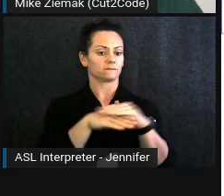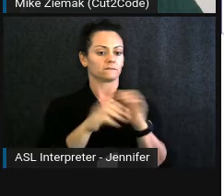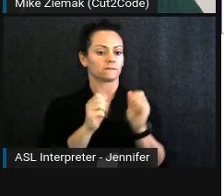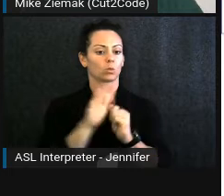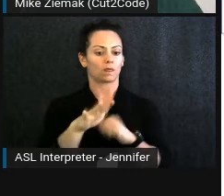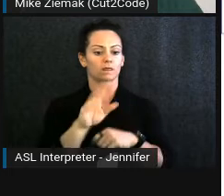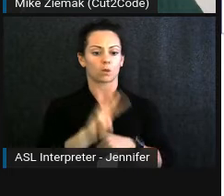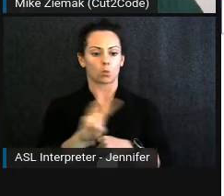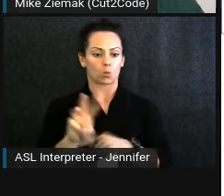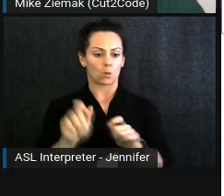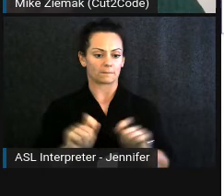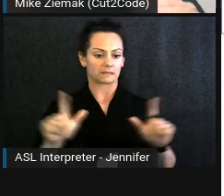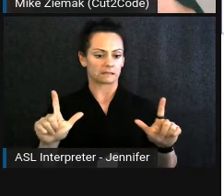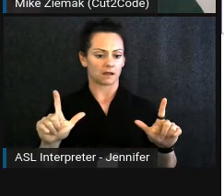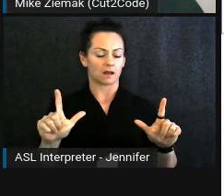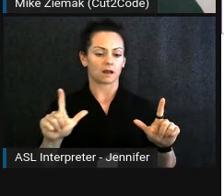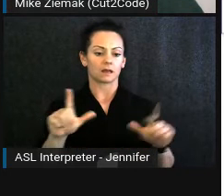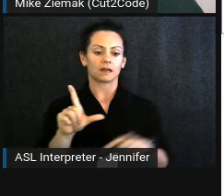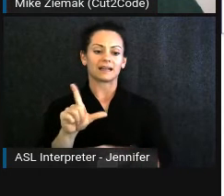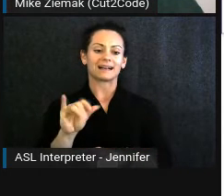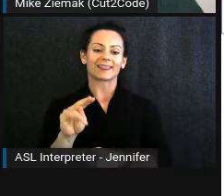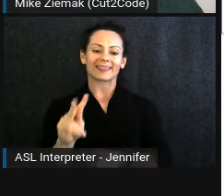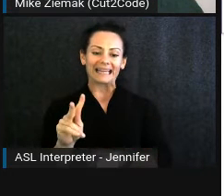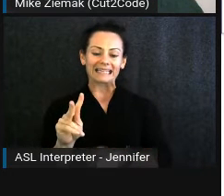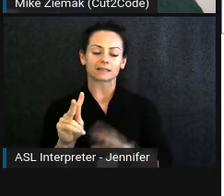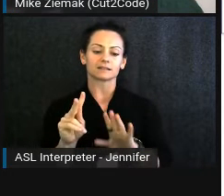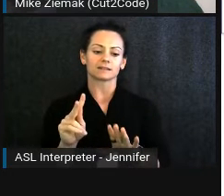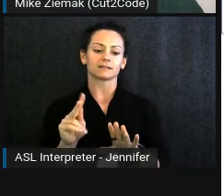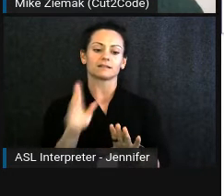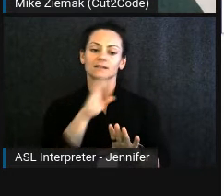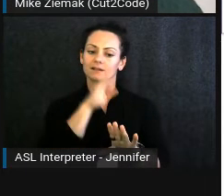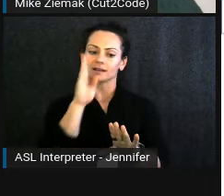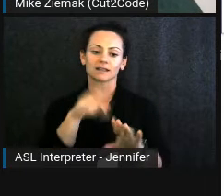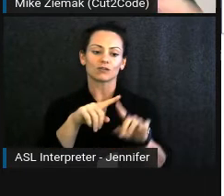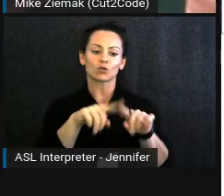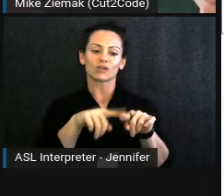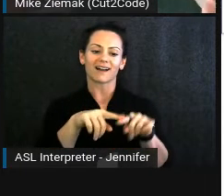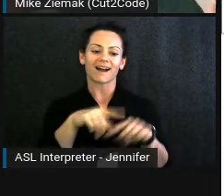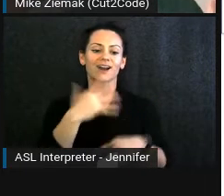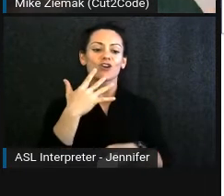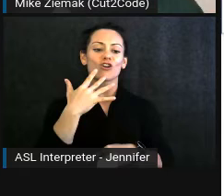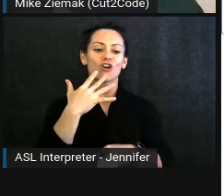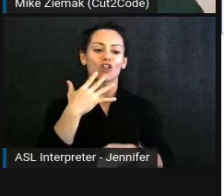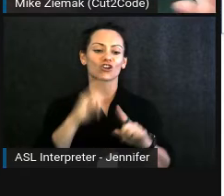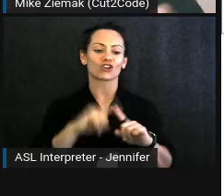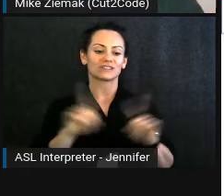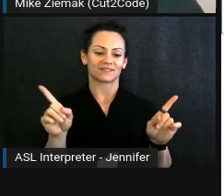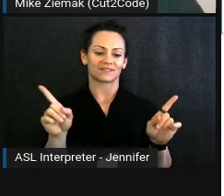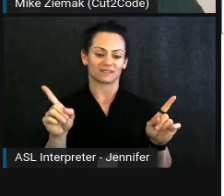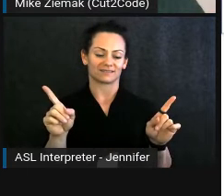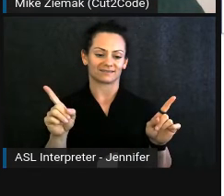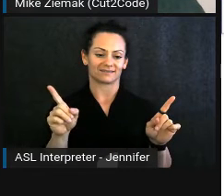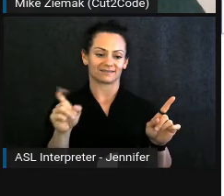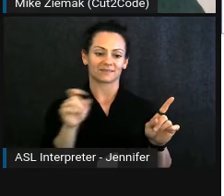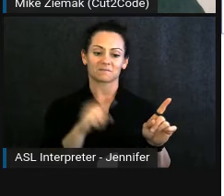Links, you should never rely on the color differences between plain text and the links.